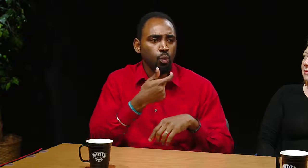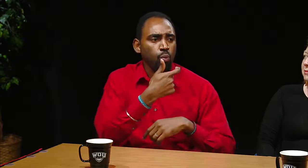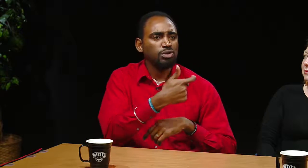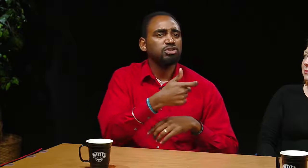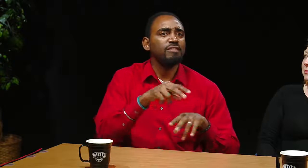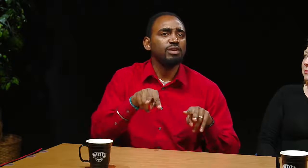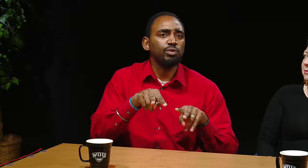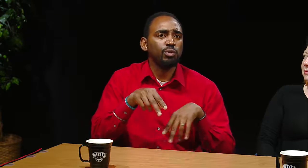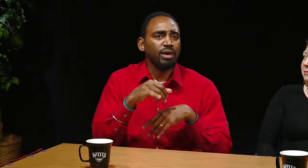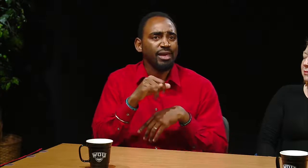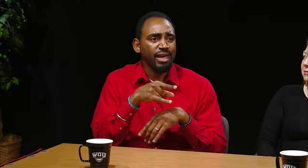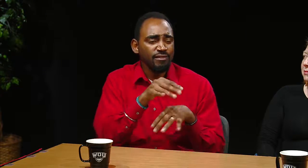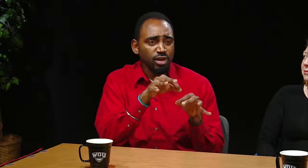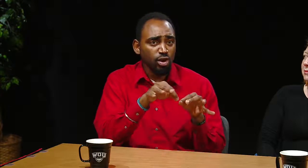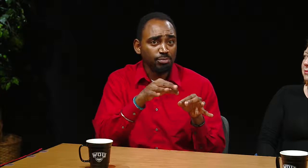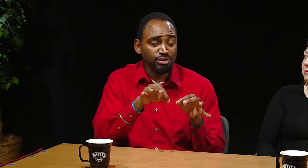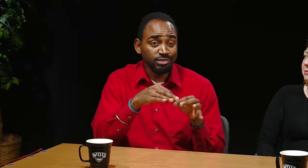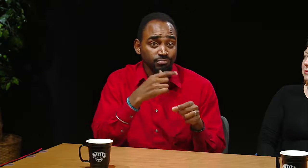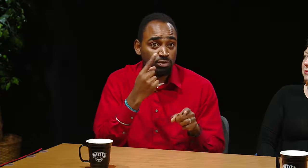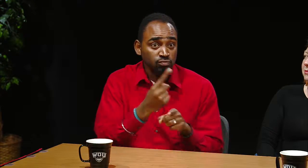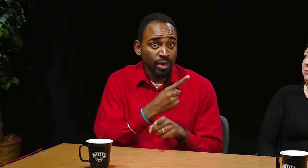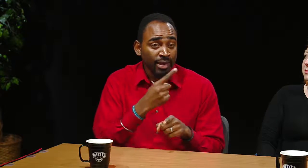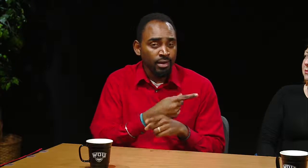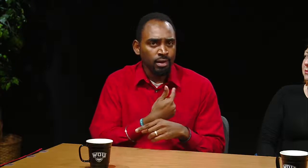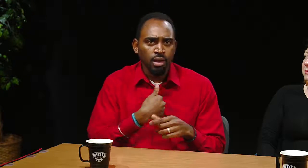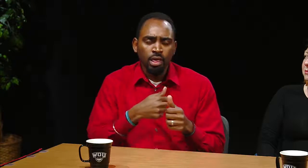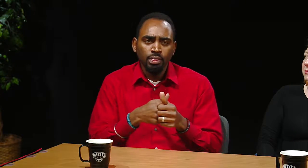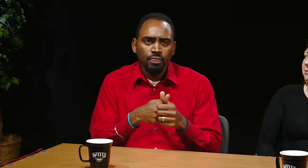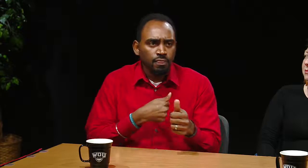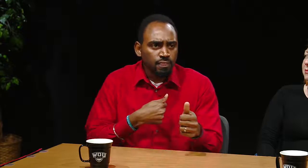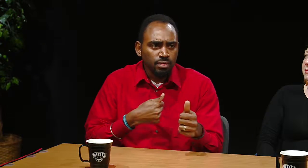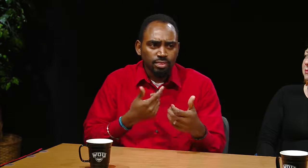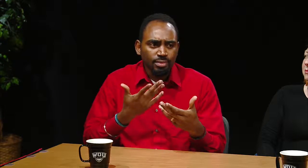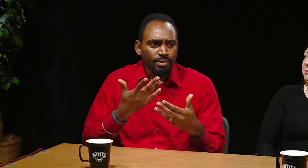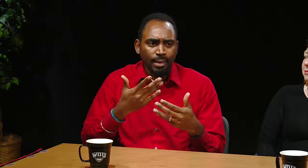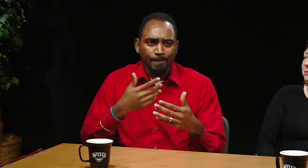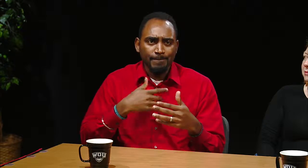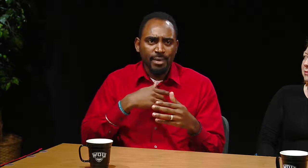or "I'm doing something on WUTV," or this or that, and I'm always asking, "Is it captioned?"